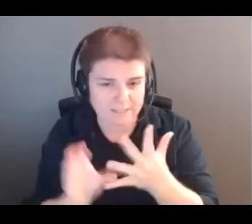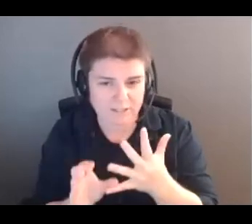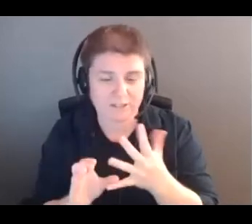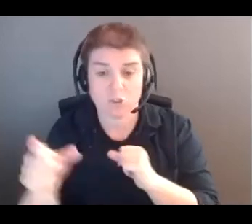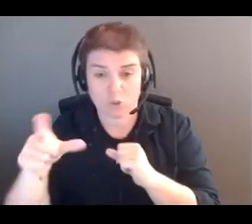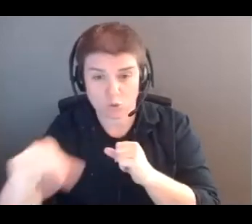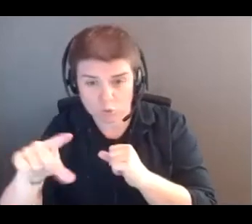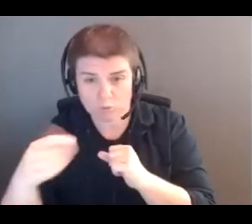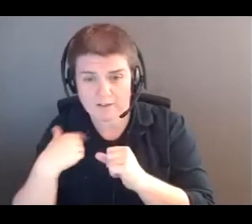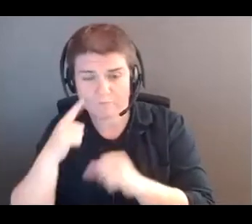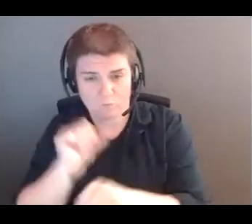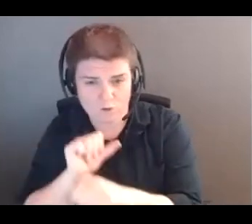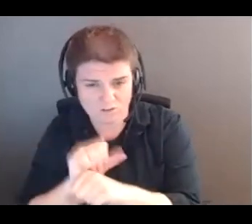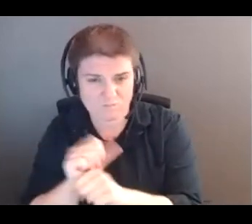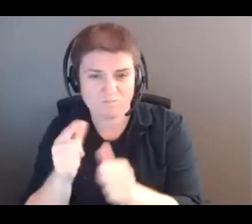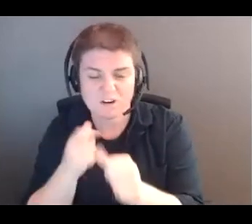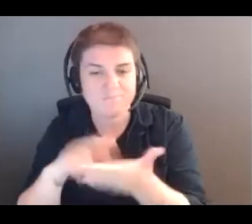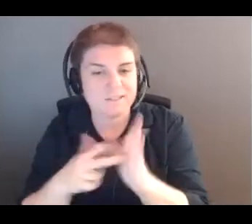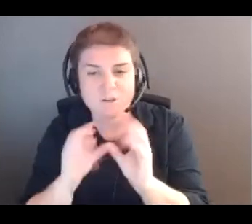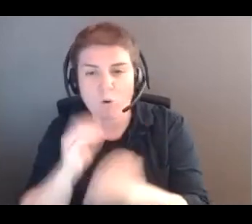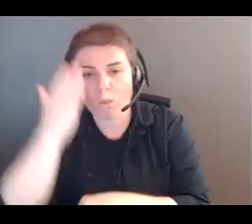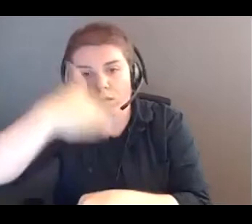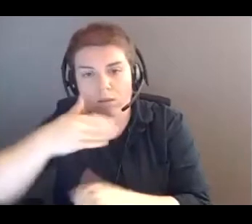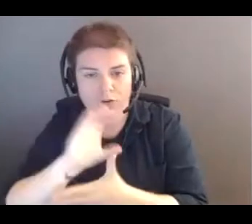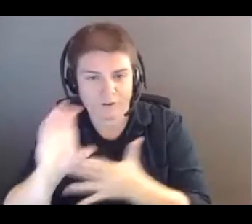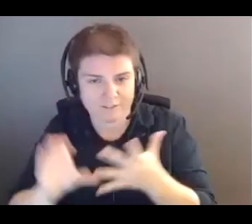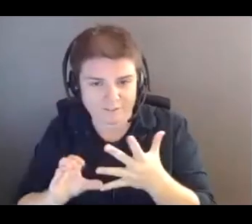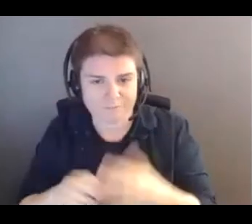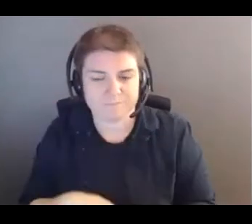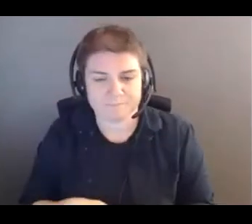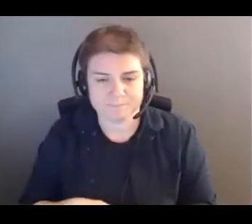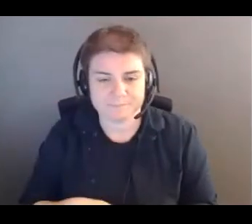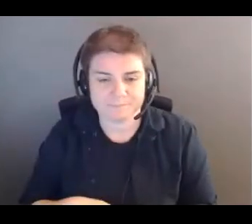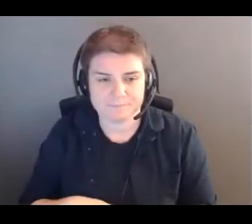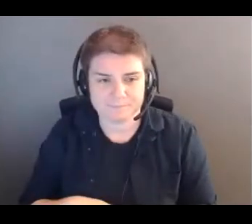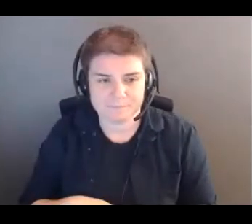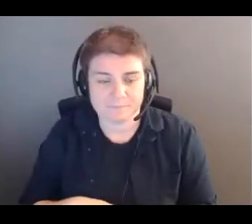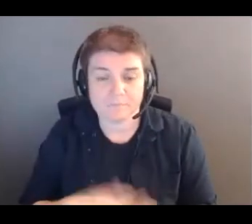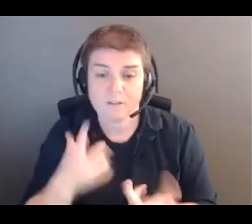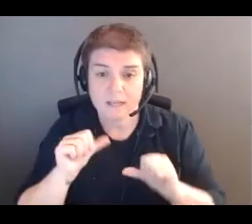from—there are no hidden criteria! Assessors are kept confidential and anonymous